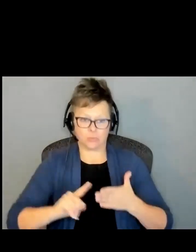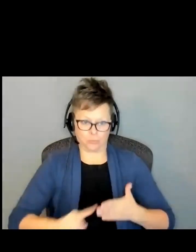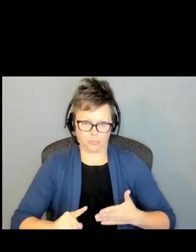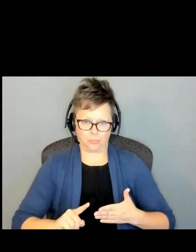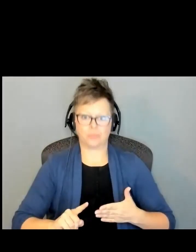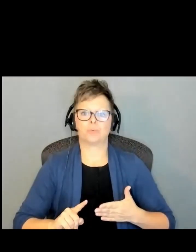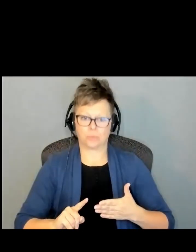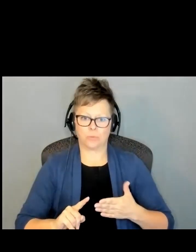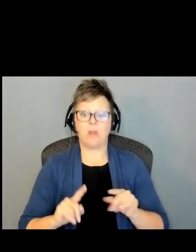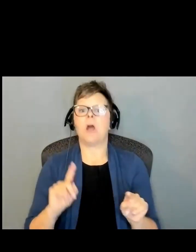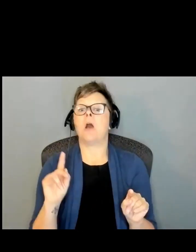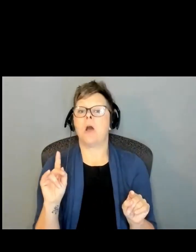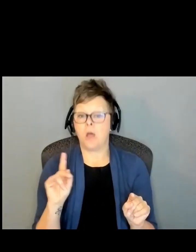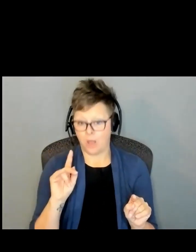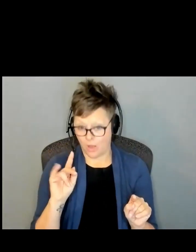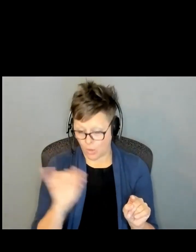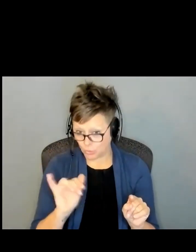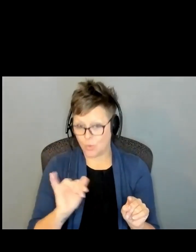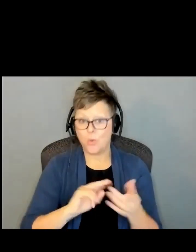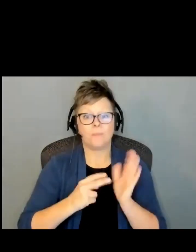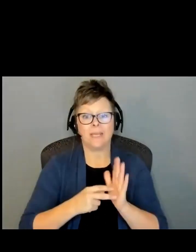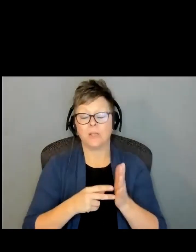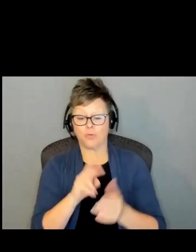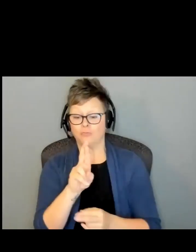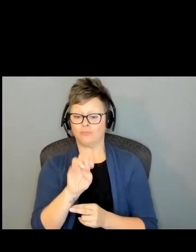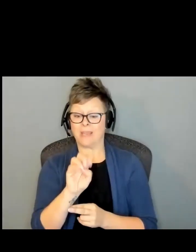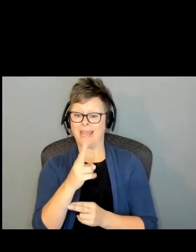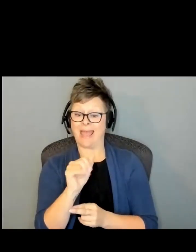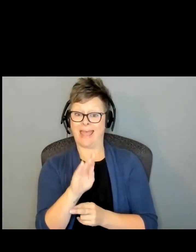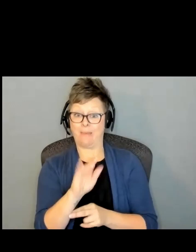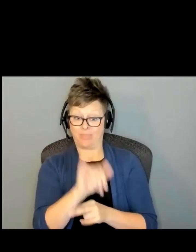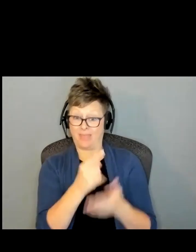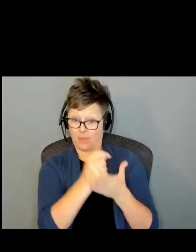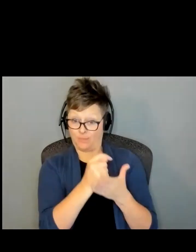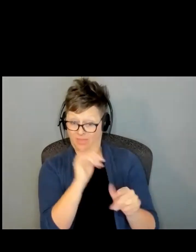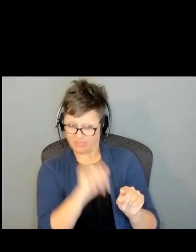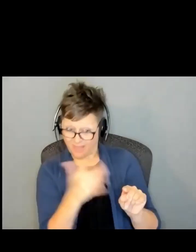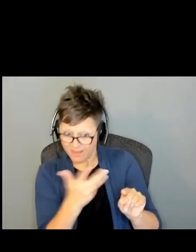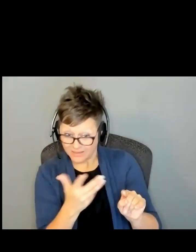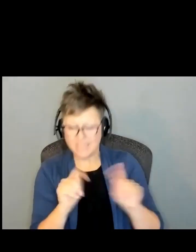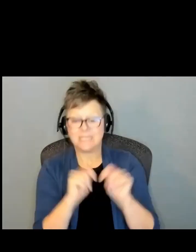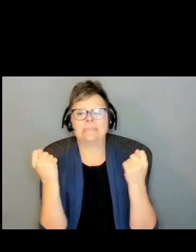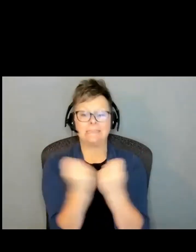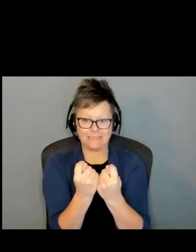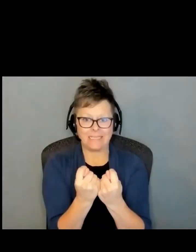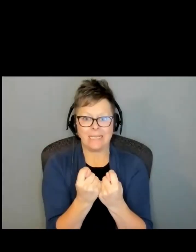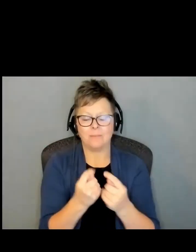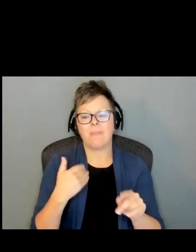And in keeping with the rehab model, our team comprises specialty consultants from Sick